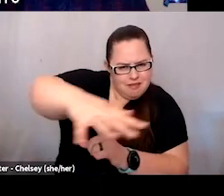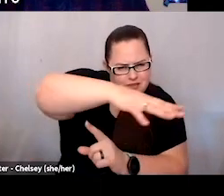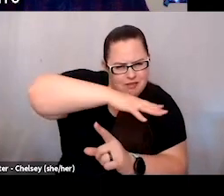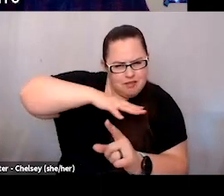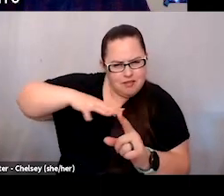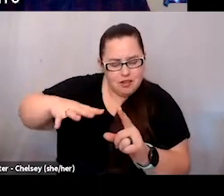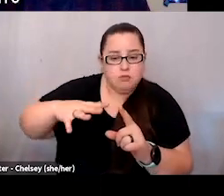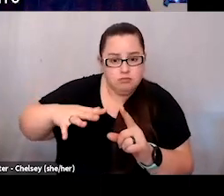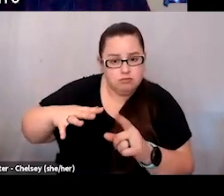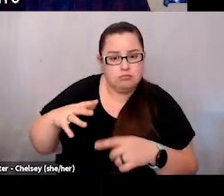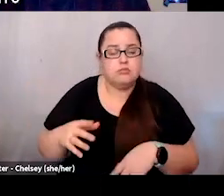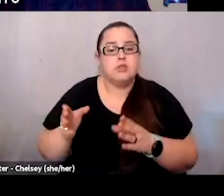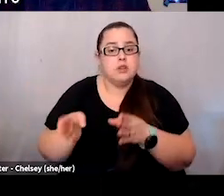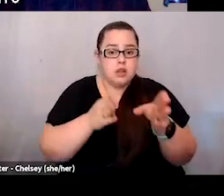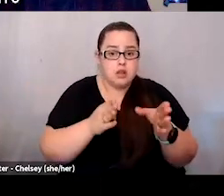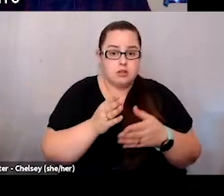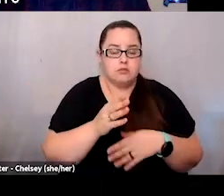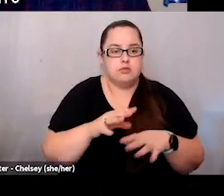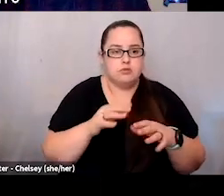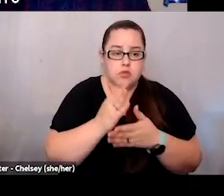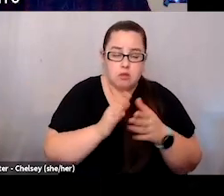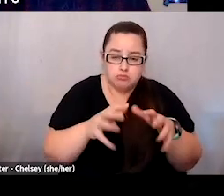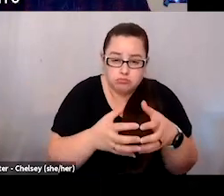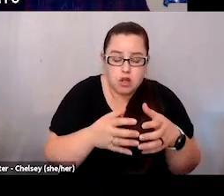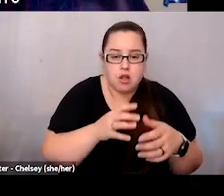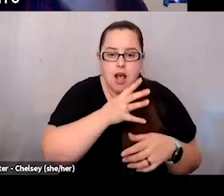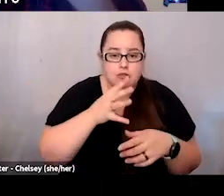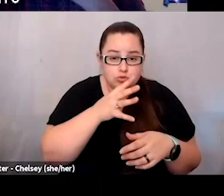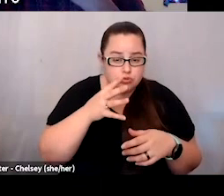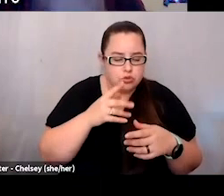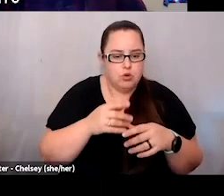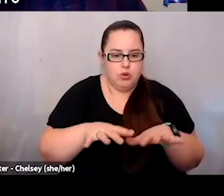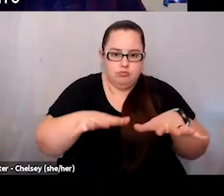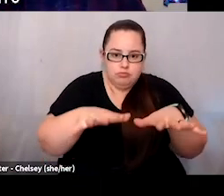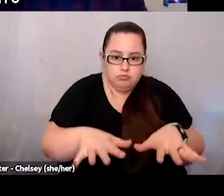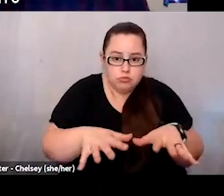agricultural tribes, the ones that settled down and started harvesting, or growing and